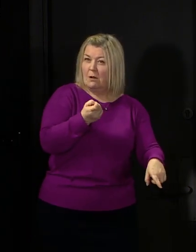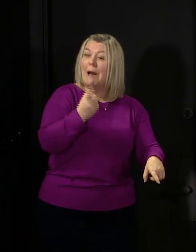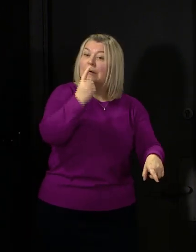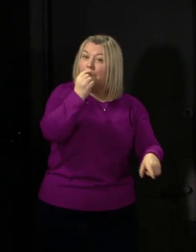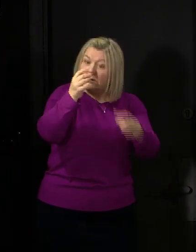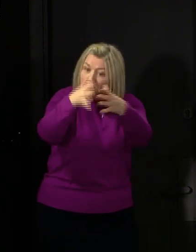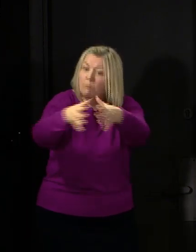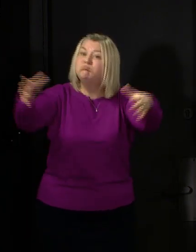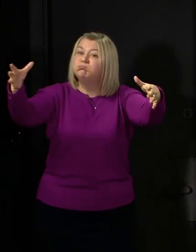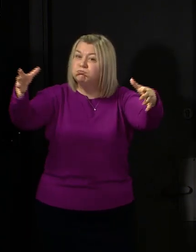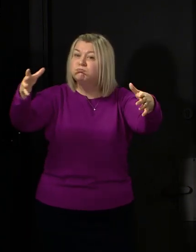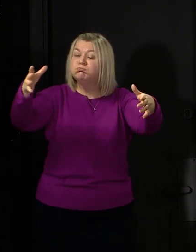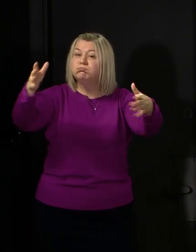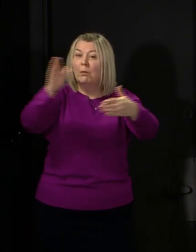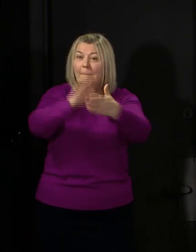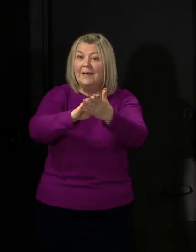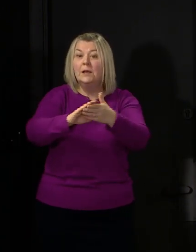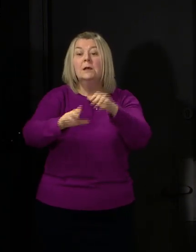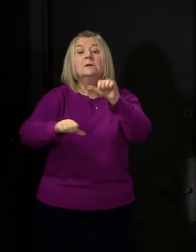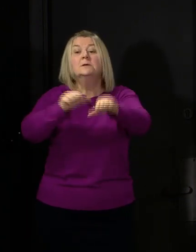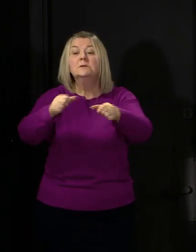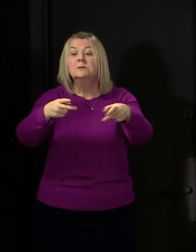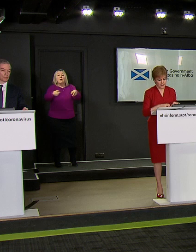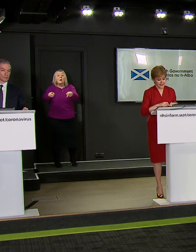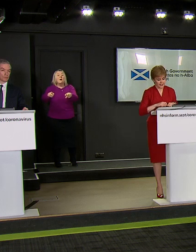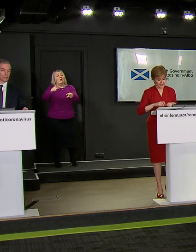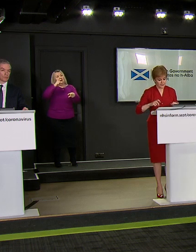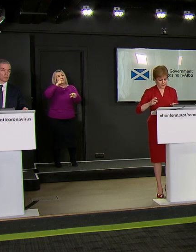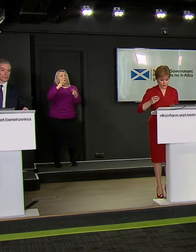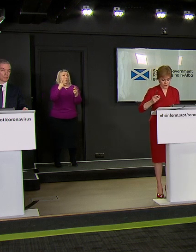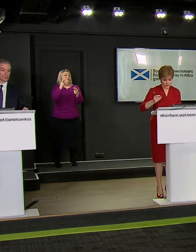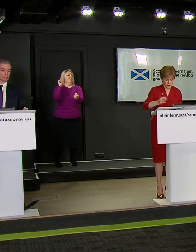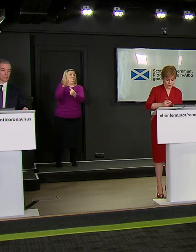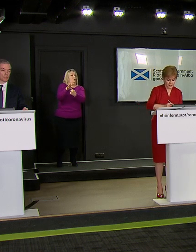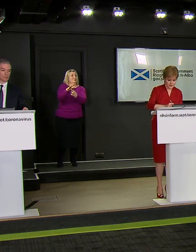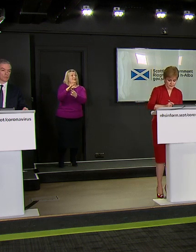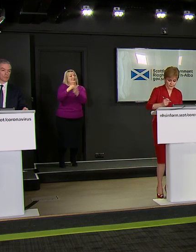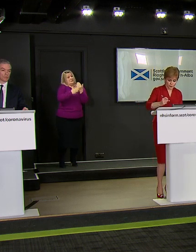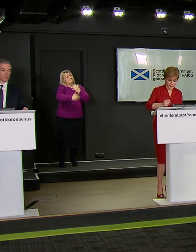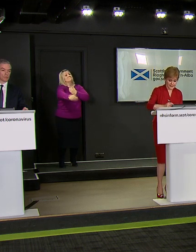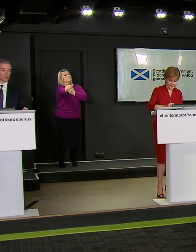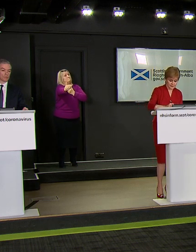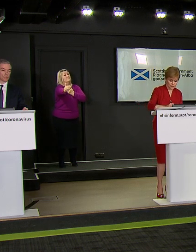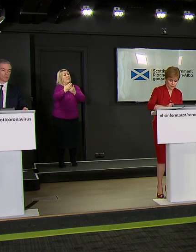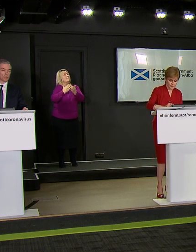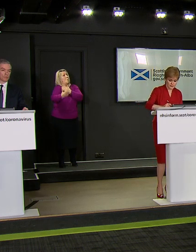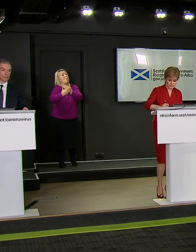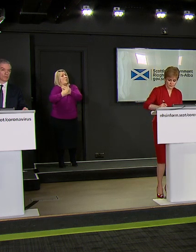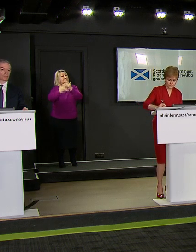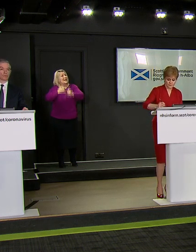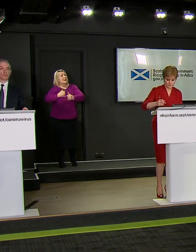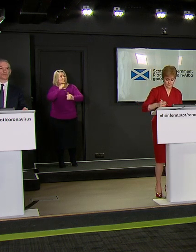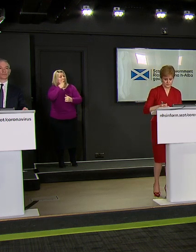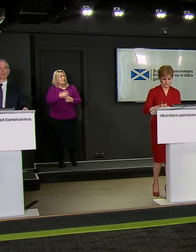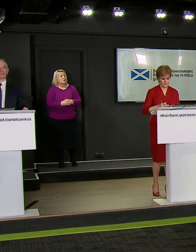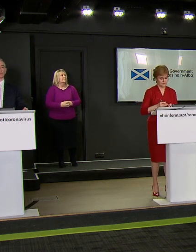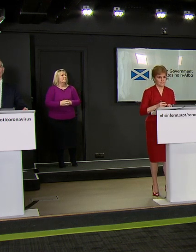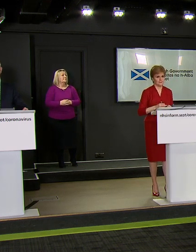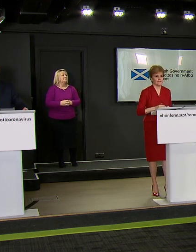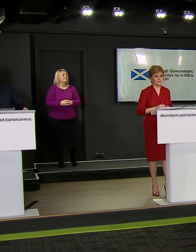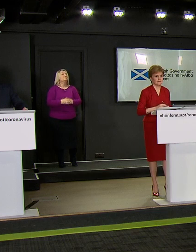a priority area of focus for us. If I can go now to Peter Smith from ITV News.